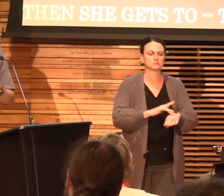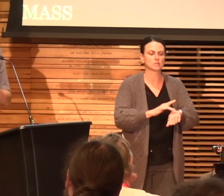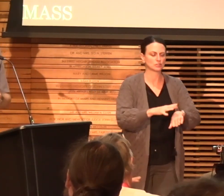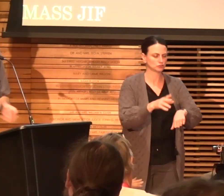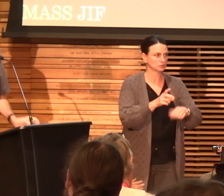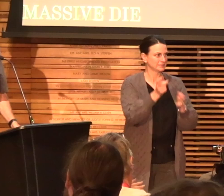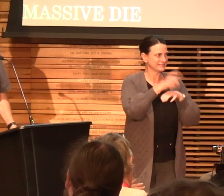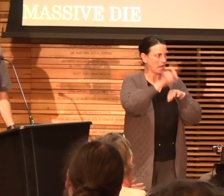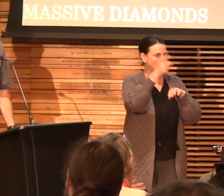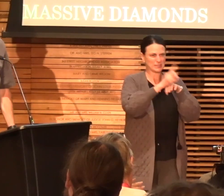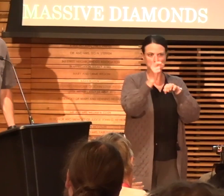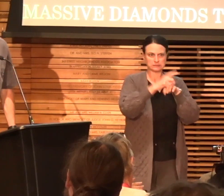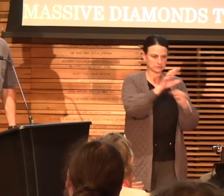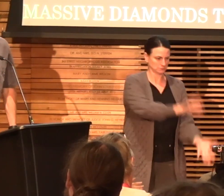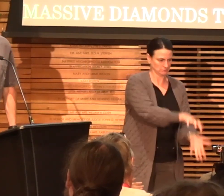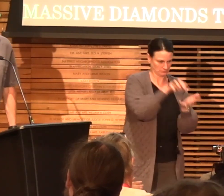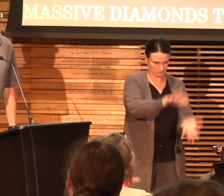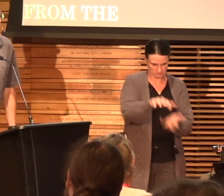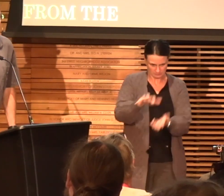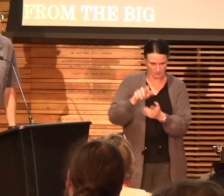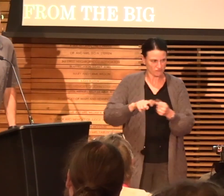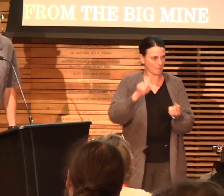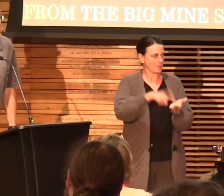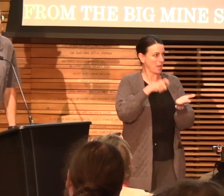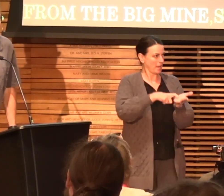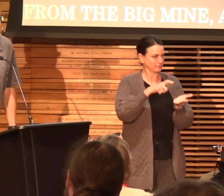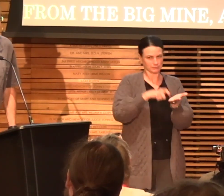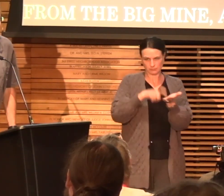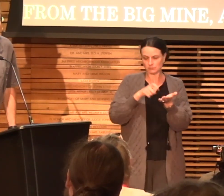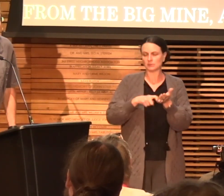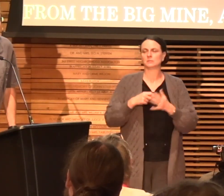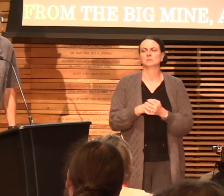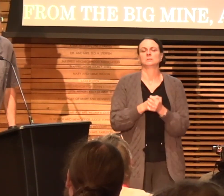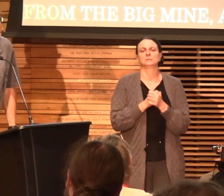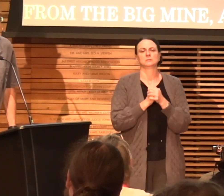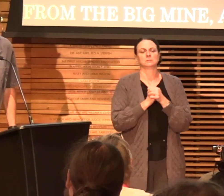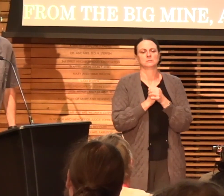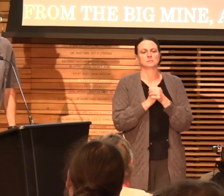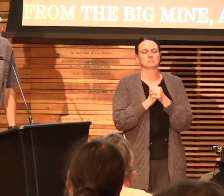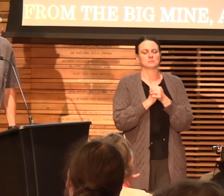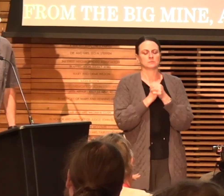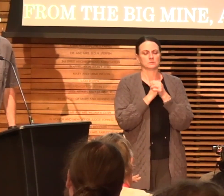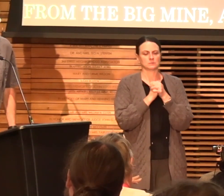that've been extracted from the big mine. And she gets,